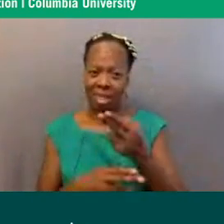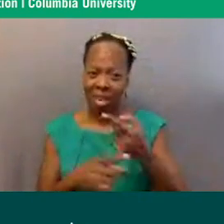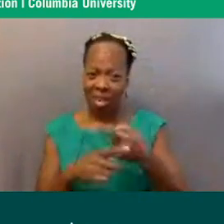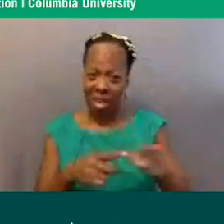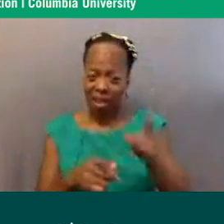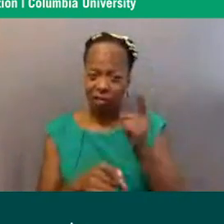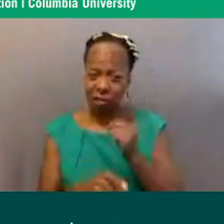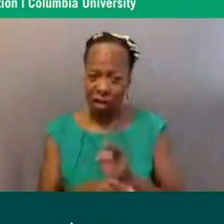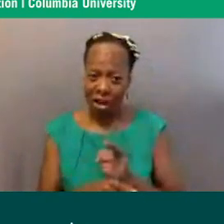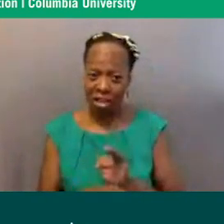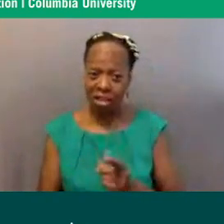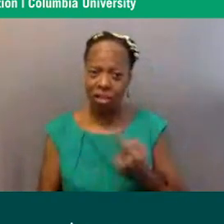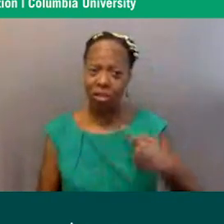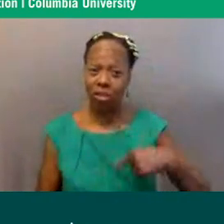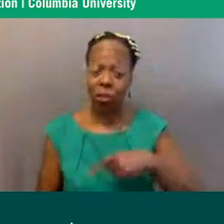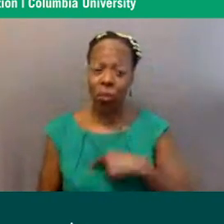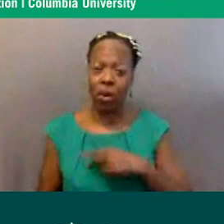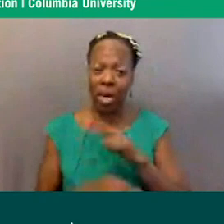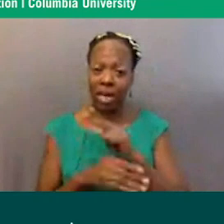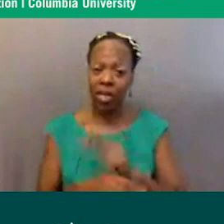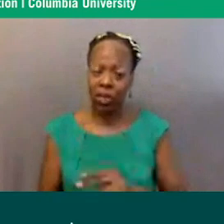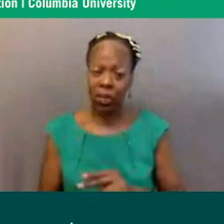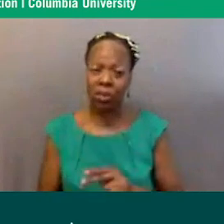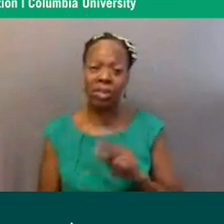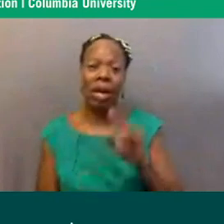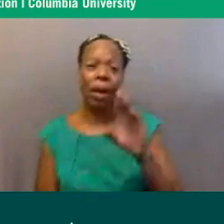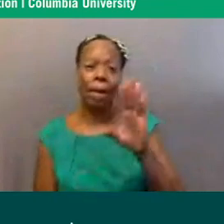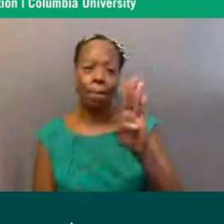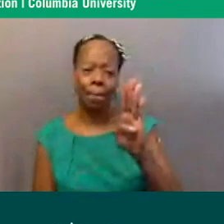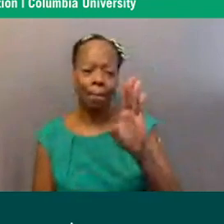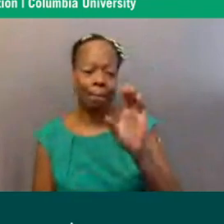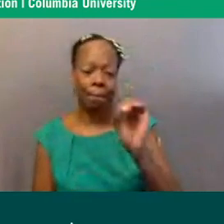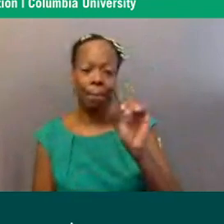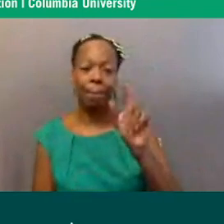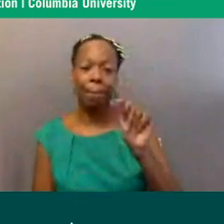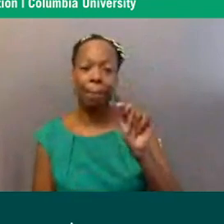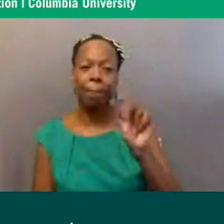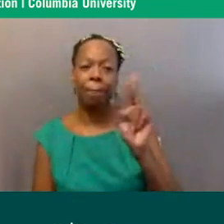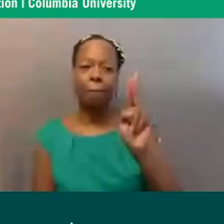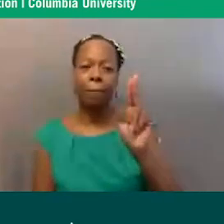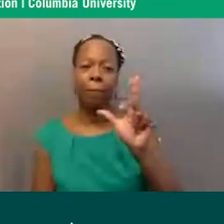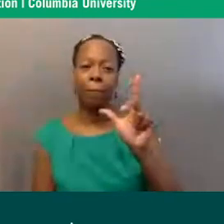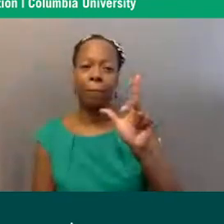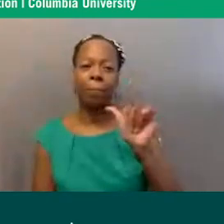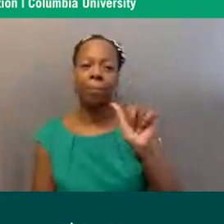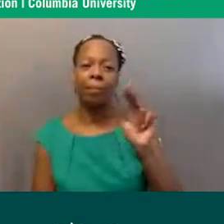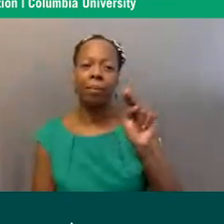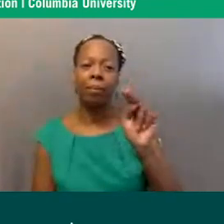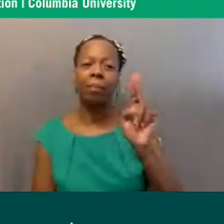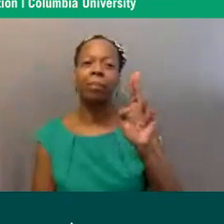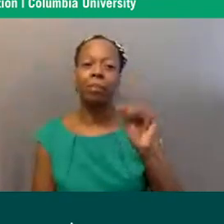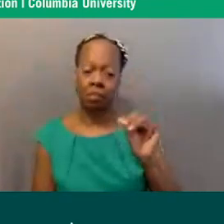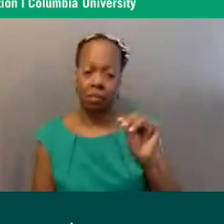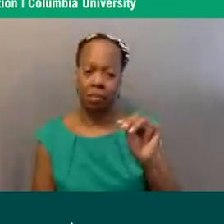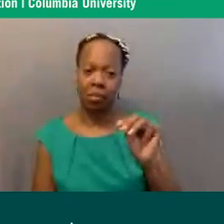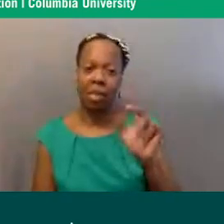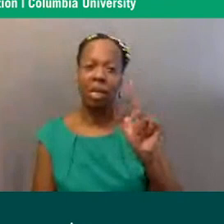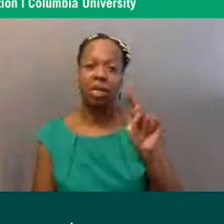or aqueous nerve blocks. So I always think of my procedure as tuneup procedure.